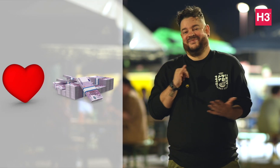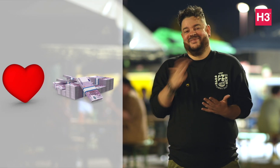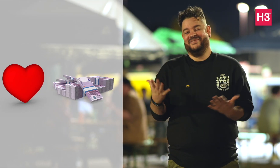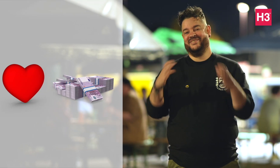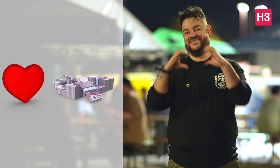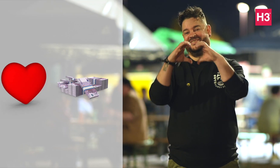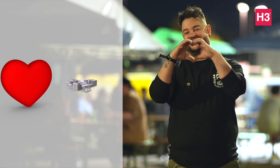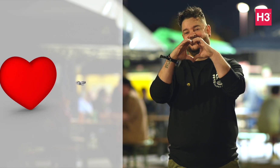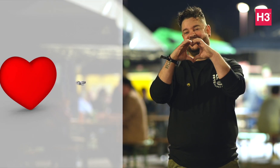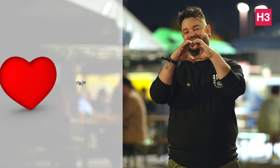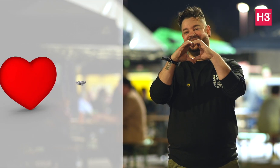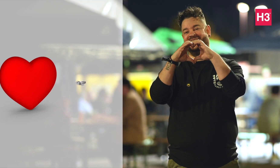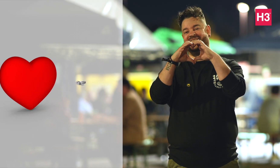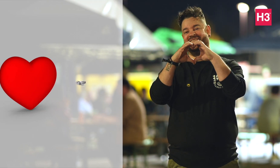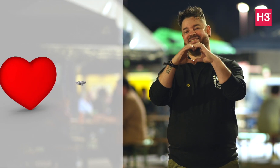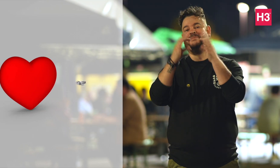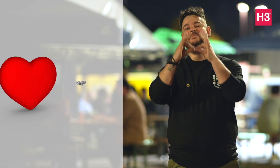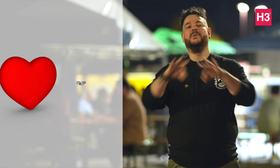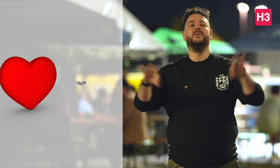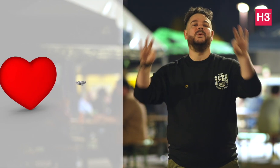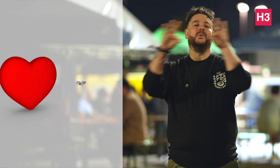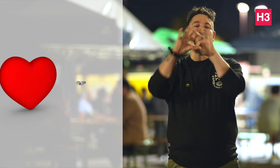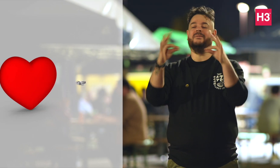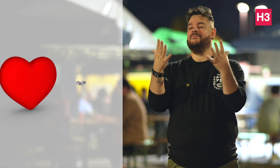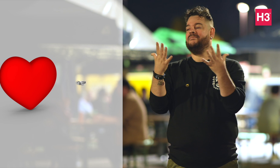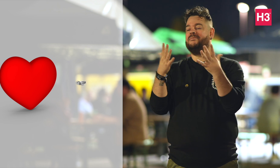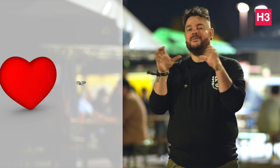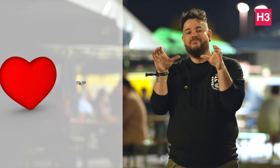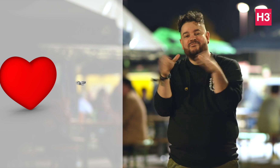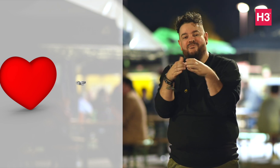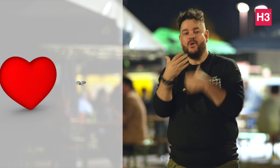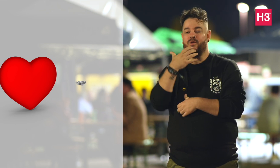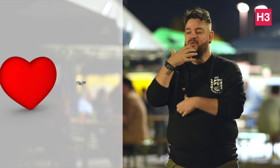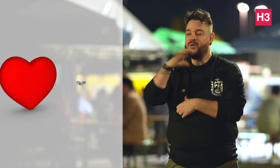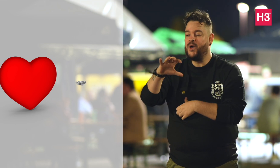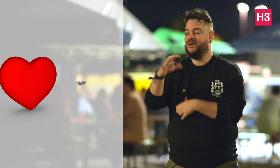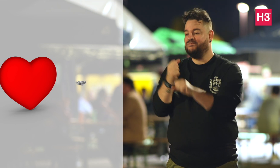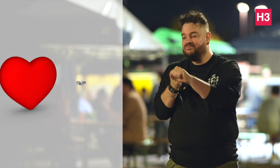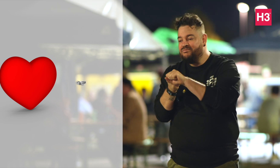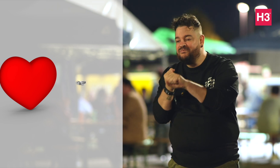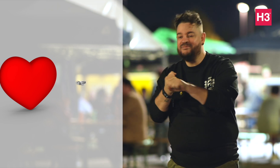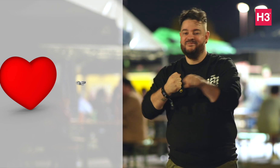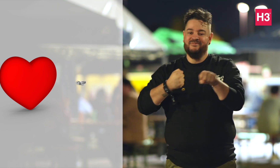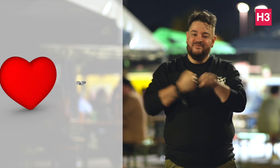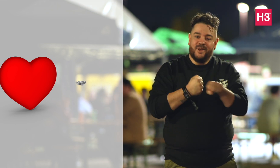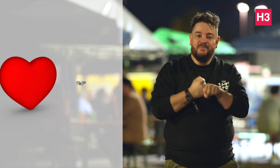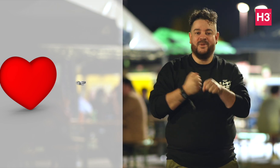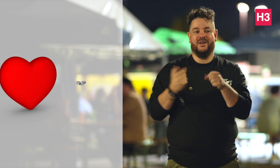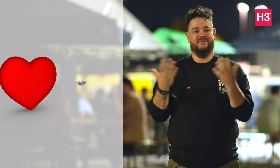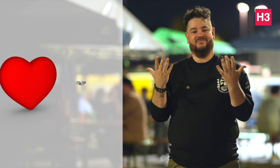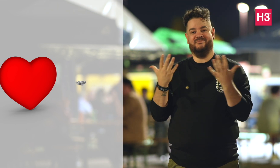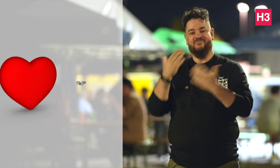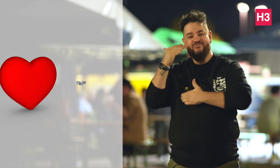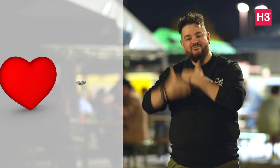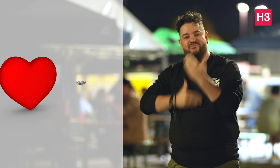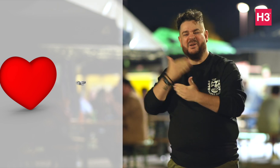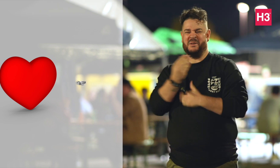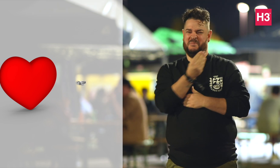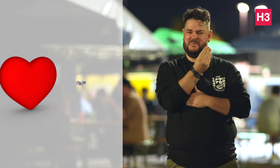Ah, of course. It’s love. Love is more important. Be together. Warm love. Support each other. Make progress together.